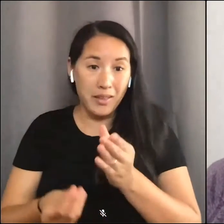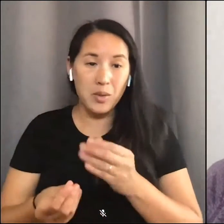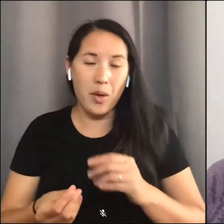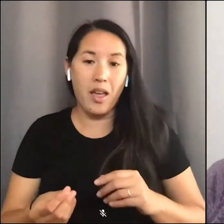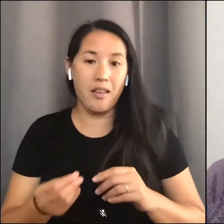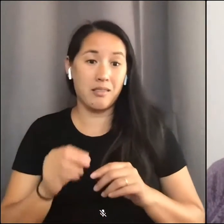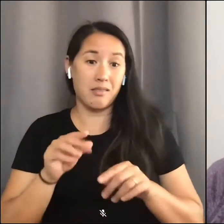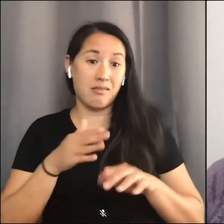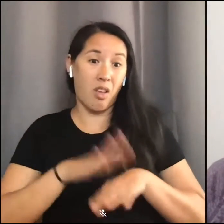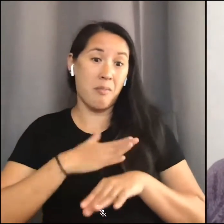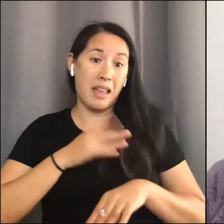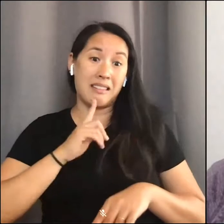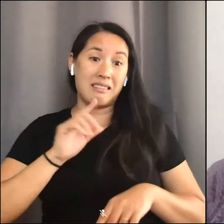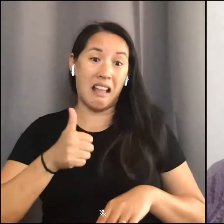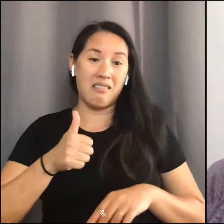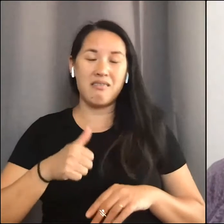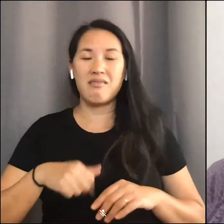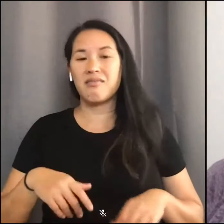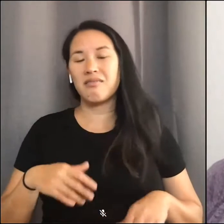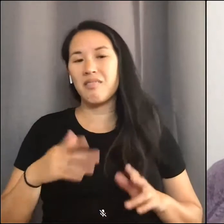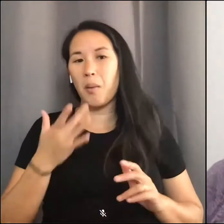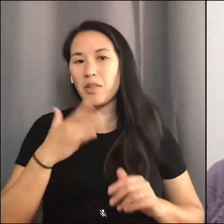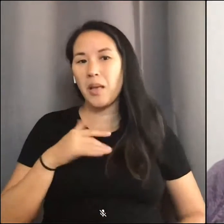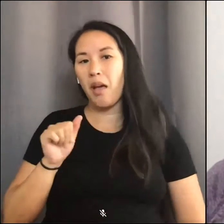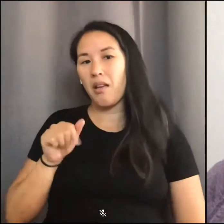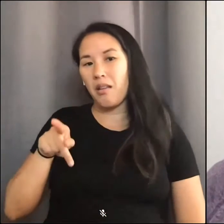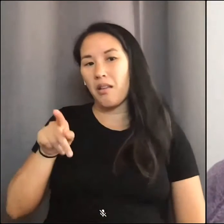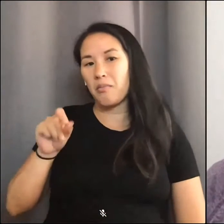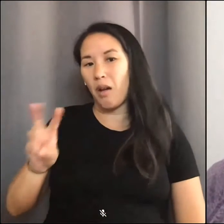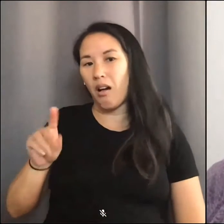birthday so my dad's dead my paw paw died it was about eight o'clock at night i very remember that